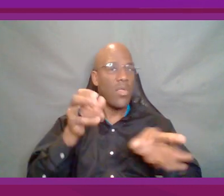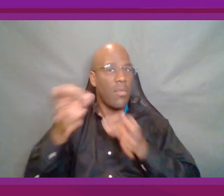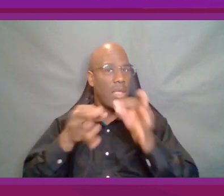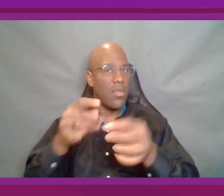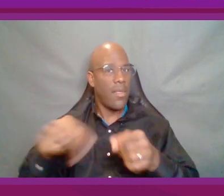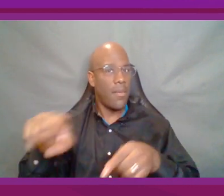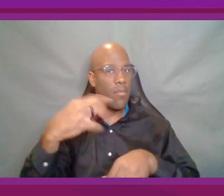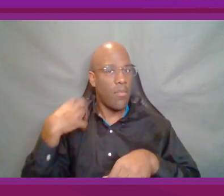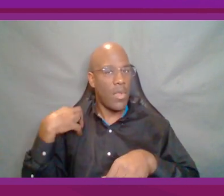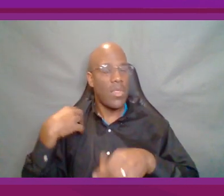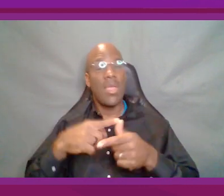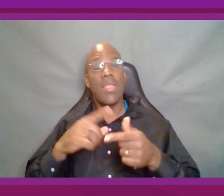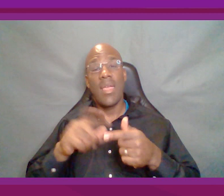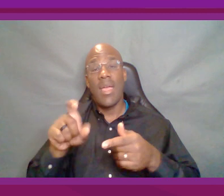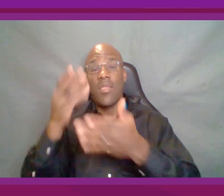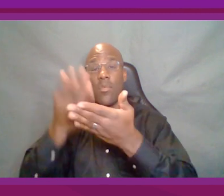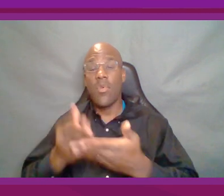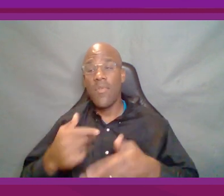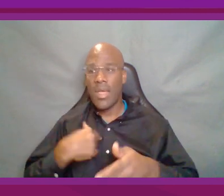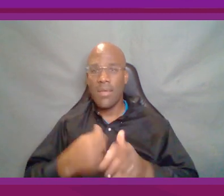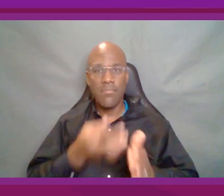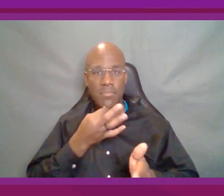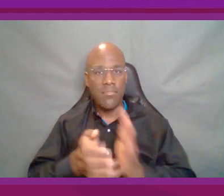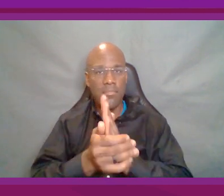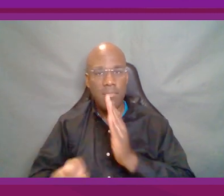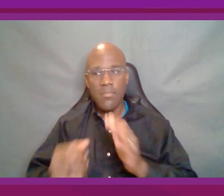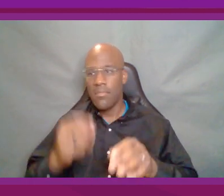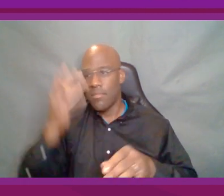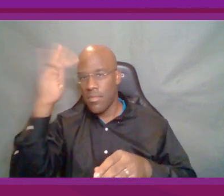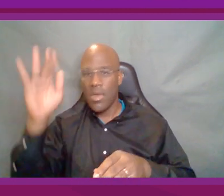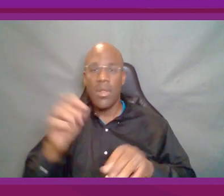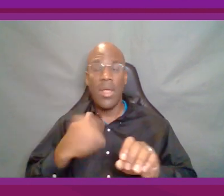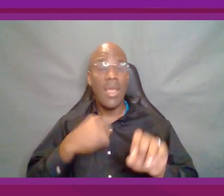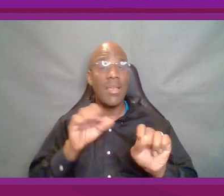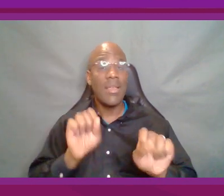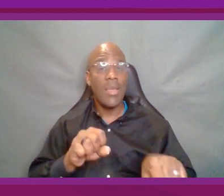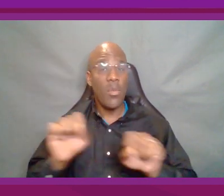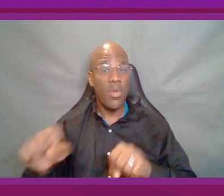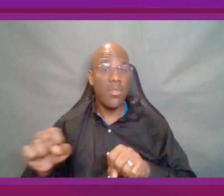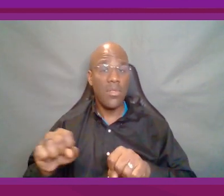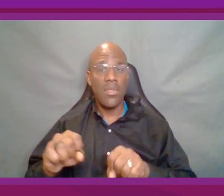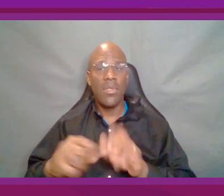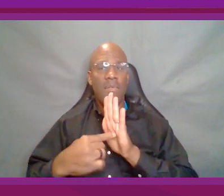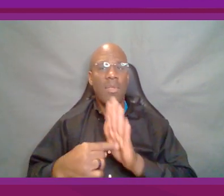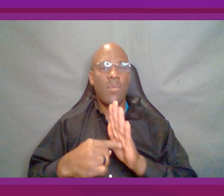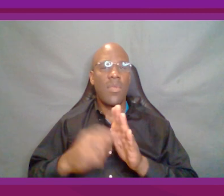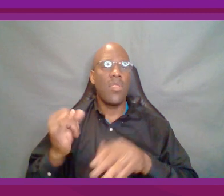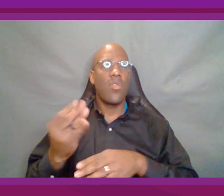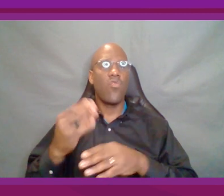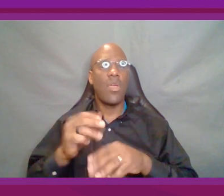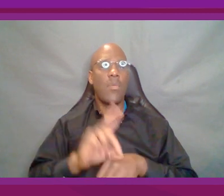I am competent, smart, capable of demonstrating the job duties, and based on that